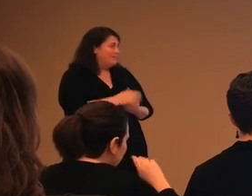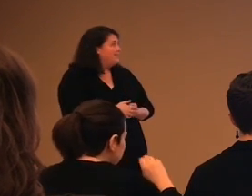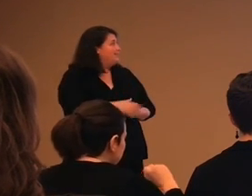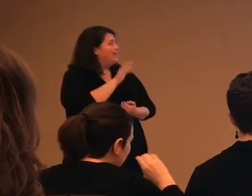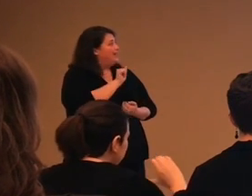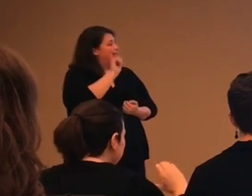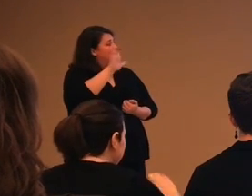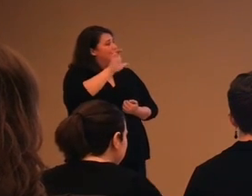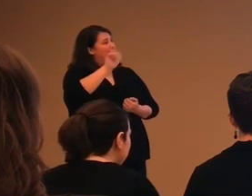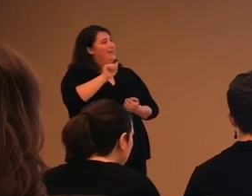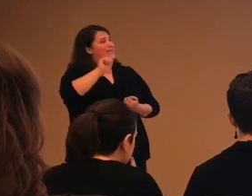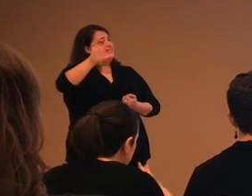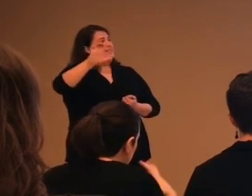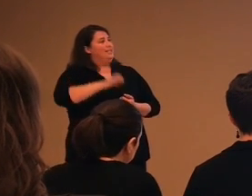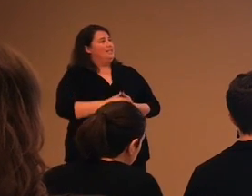Which is a lot shorter than the full name?